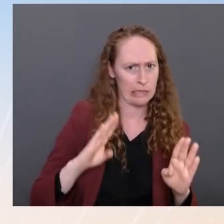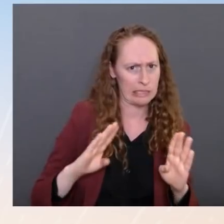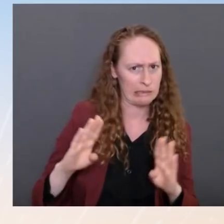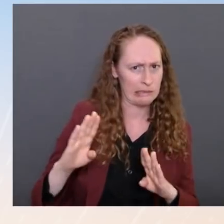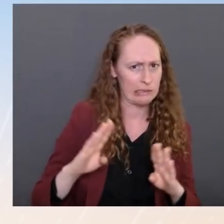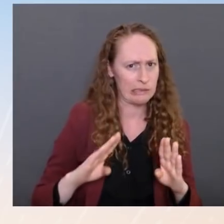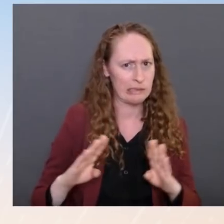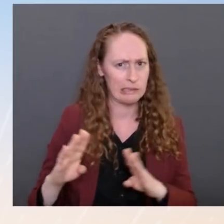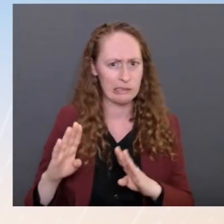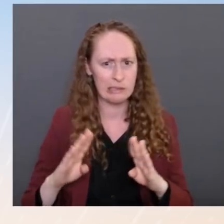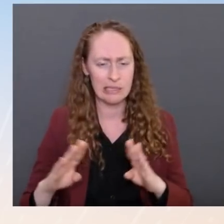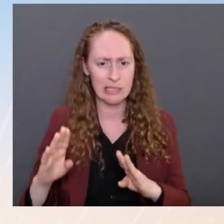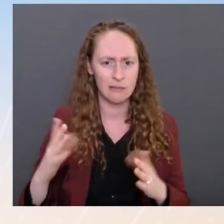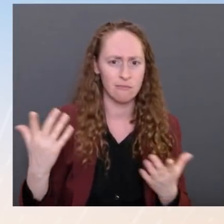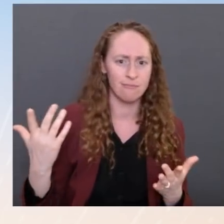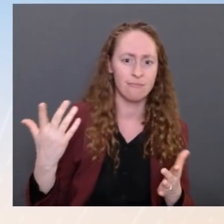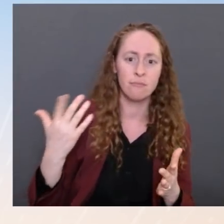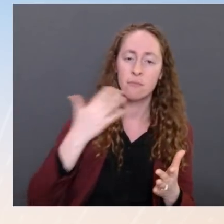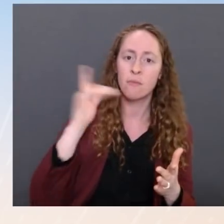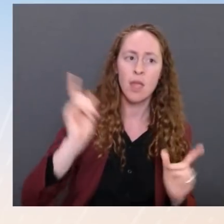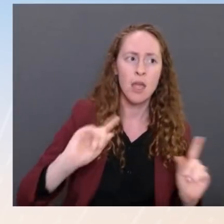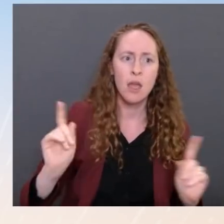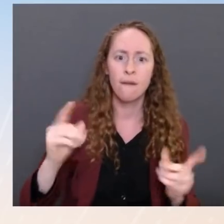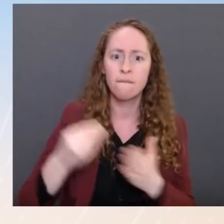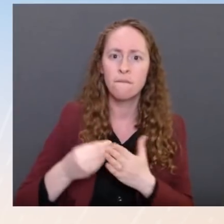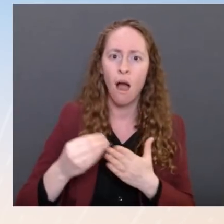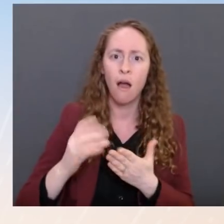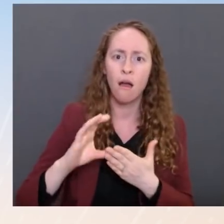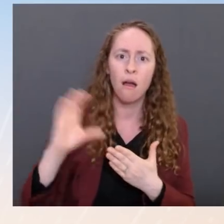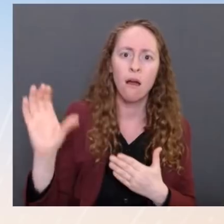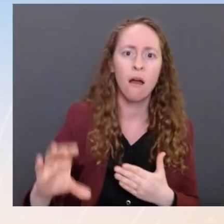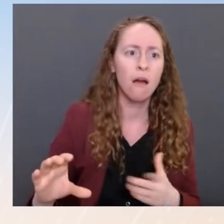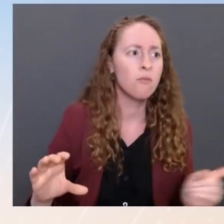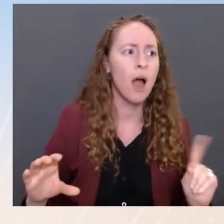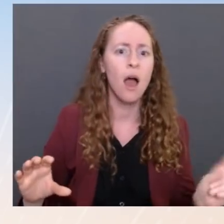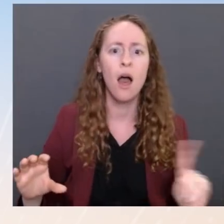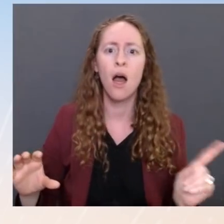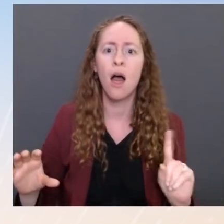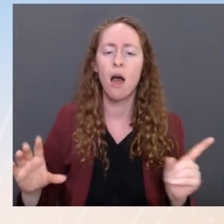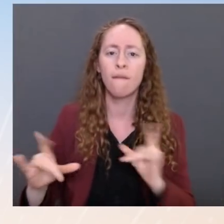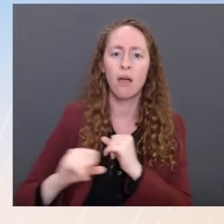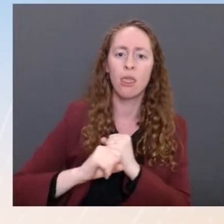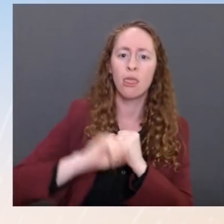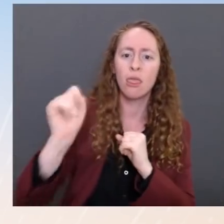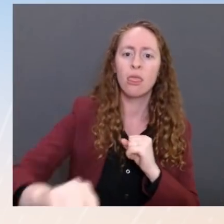that that funding will not come through if Congress doesn't move forward on it? Ms. Psaki: I don't have a thorough readout, and I'd point you to other countries